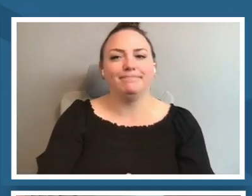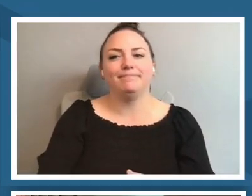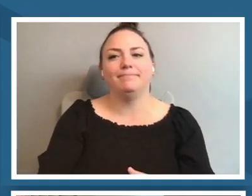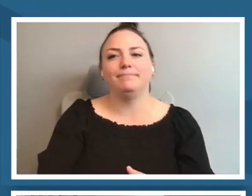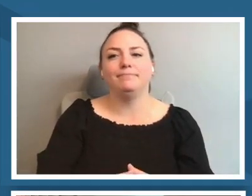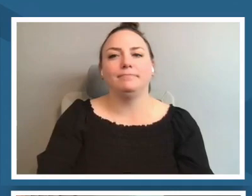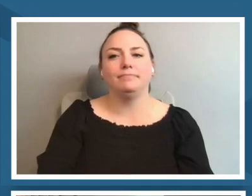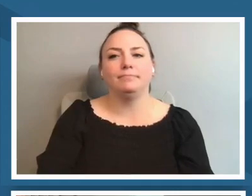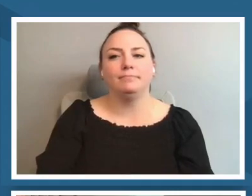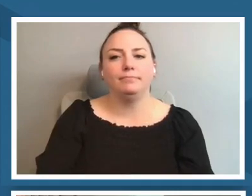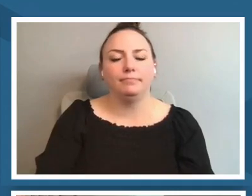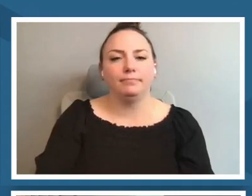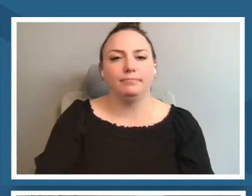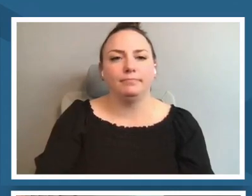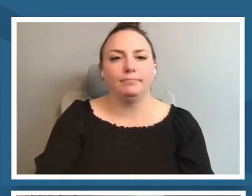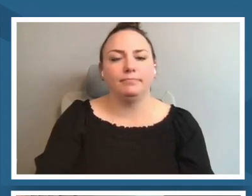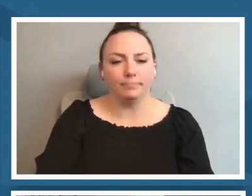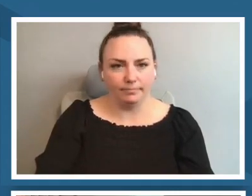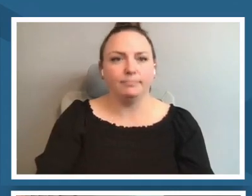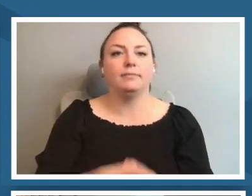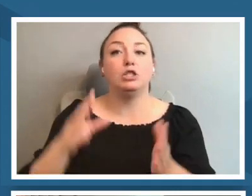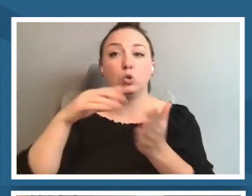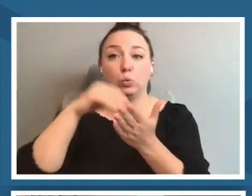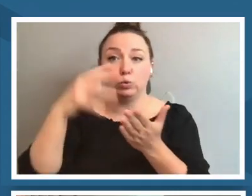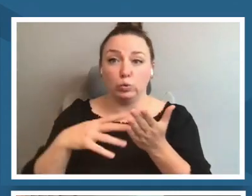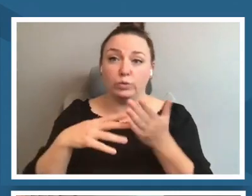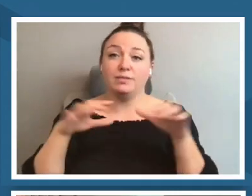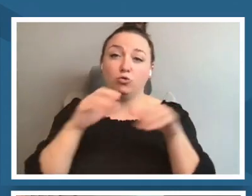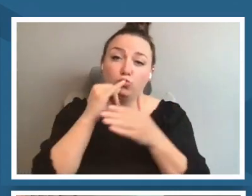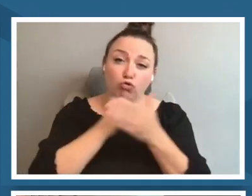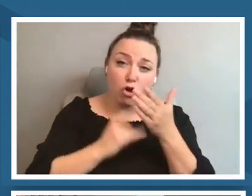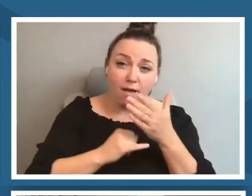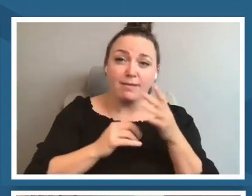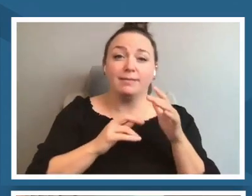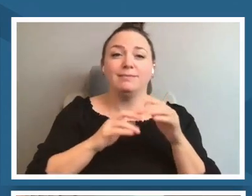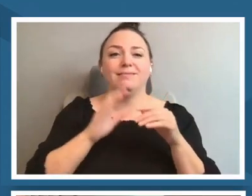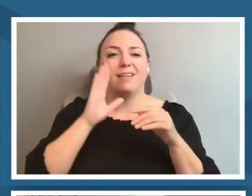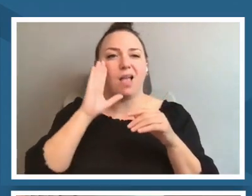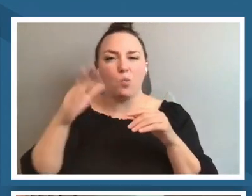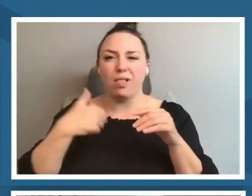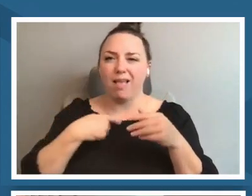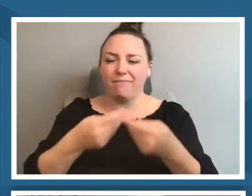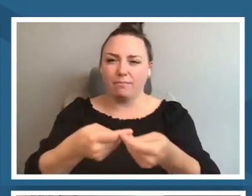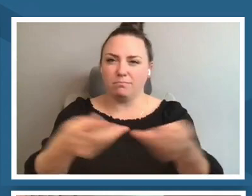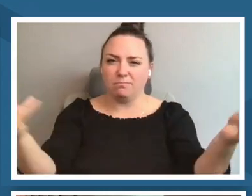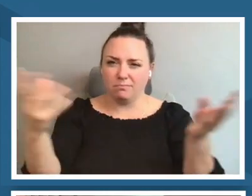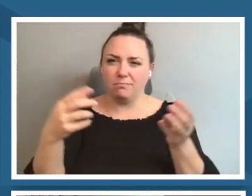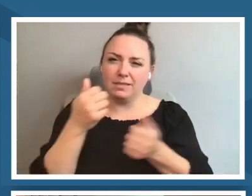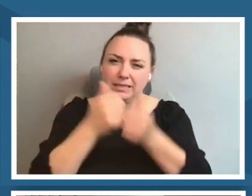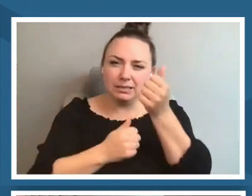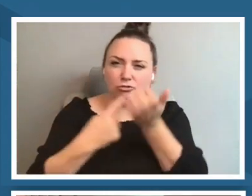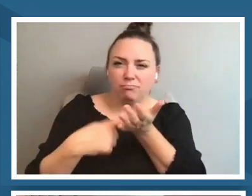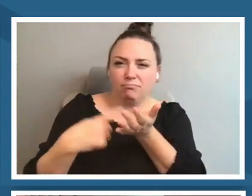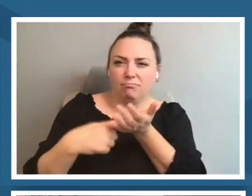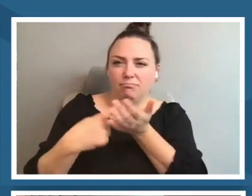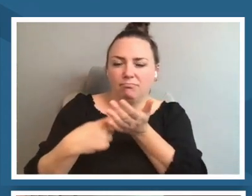the students their drawings then i will have them circulate and each talk about